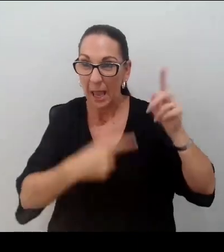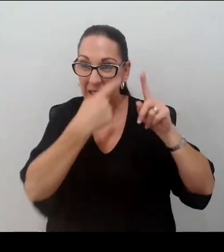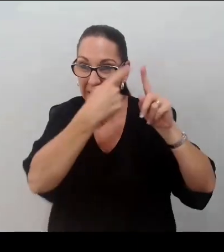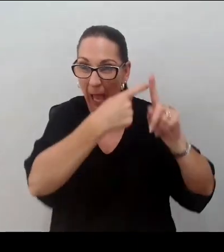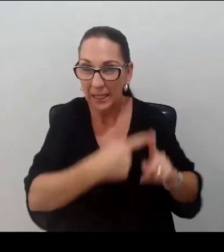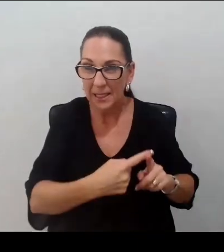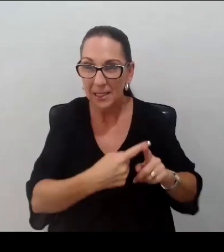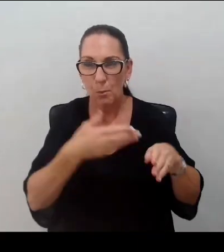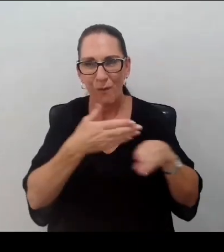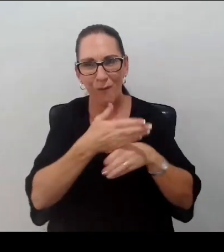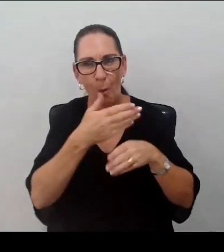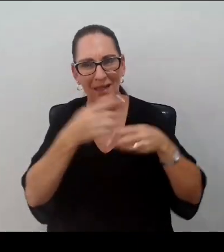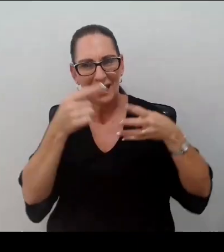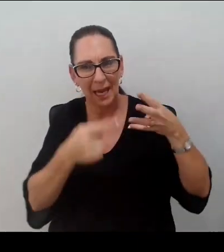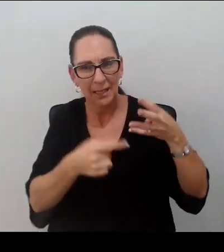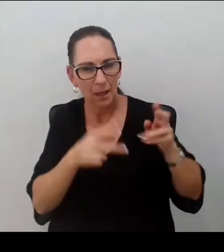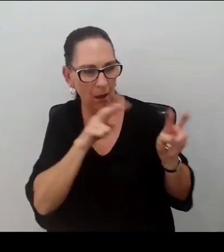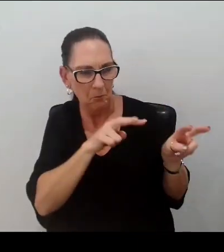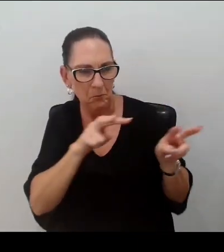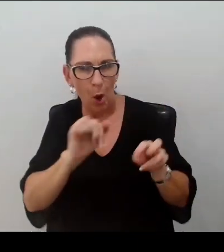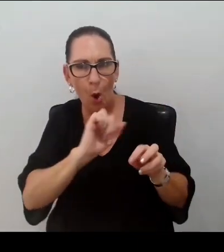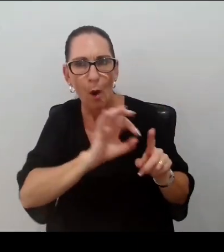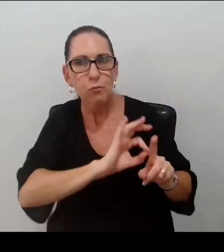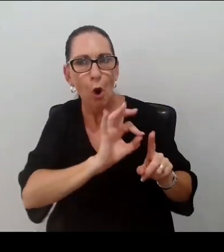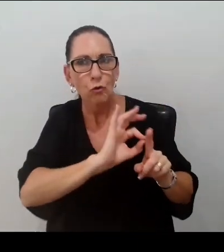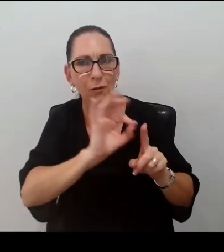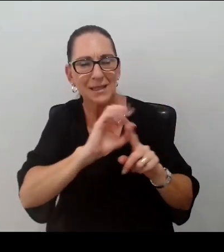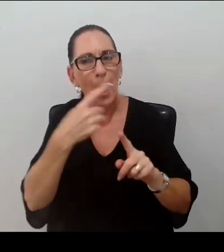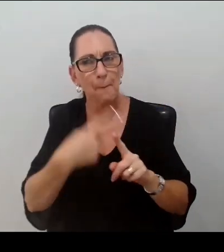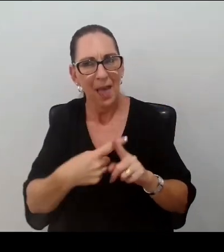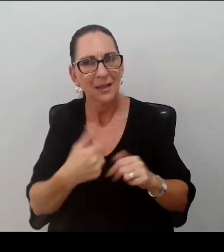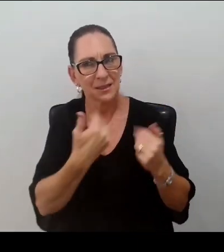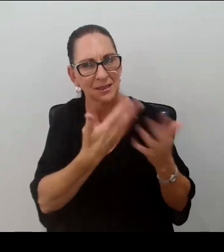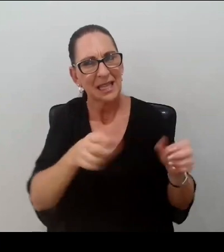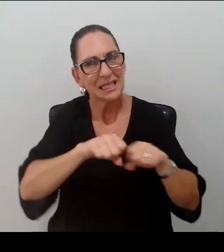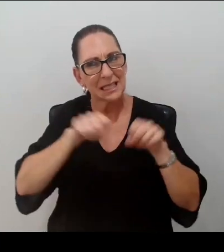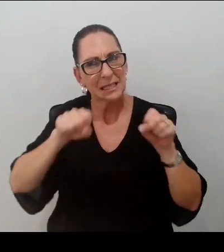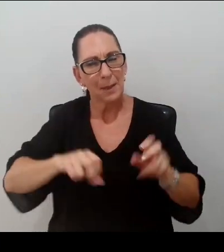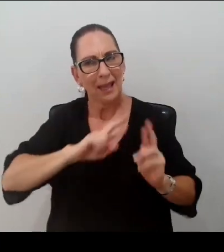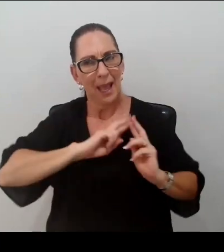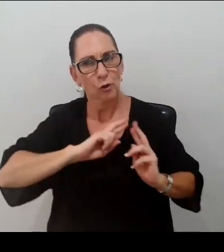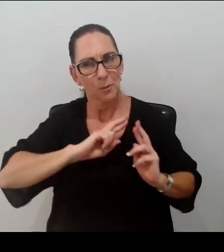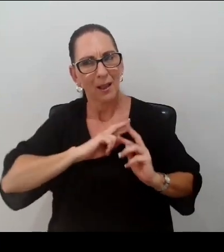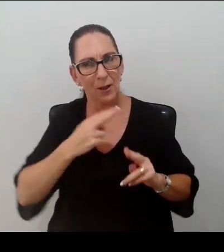monitor progress, but also build cross-system accountability on the use of these practices.